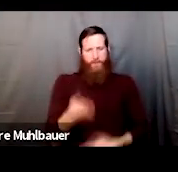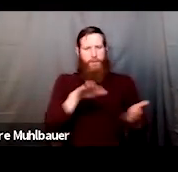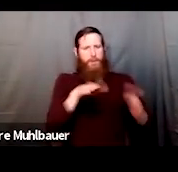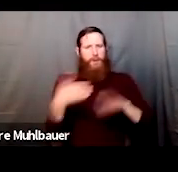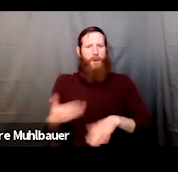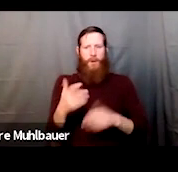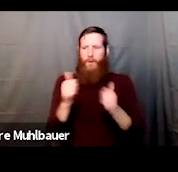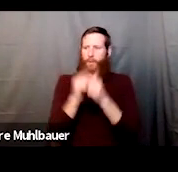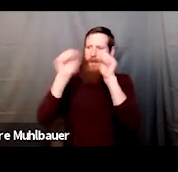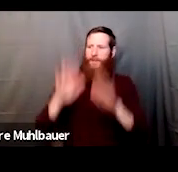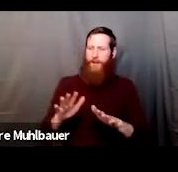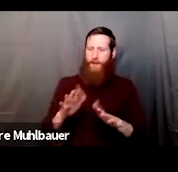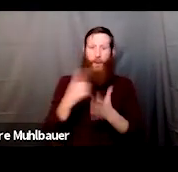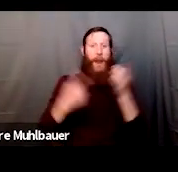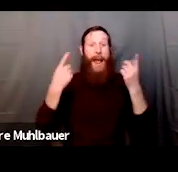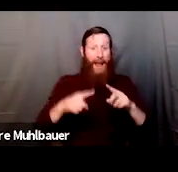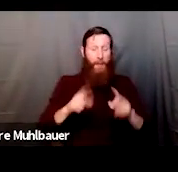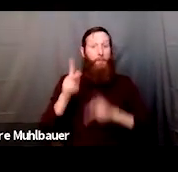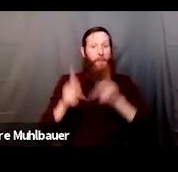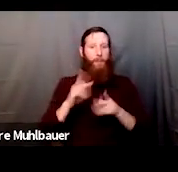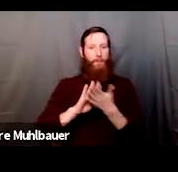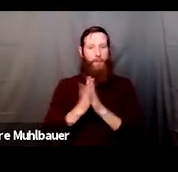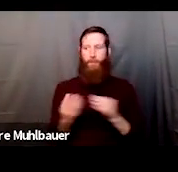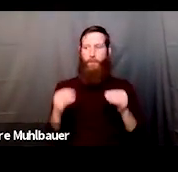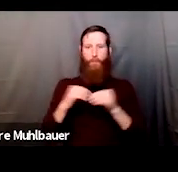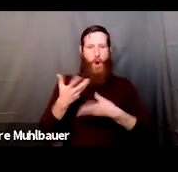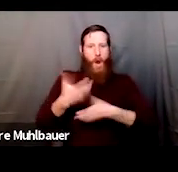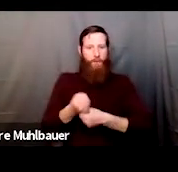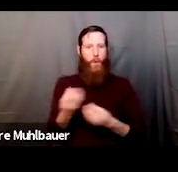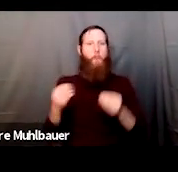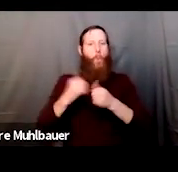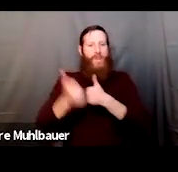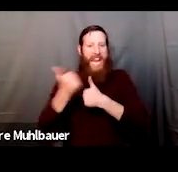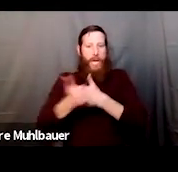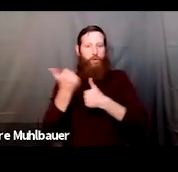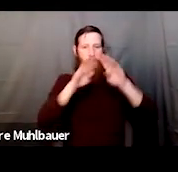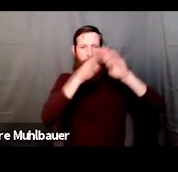What happened was that people started skiing more dangerous slopes because they had a beacon.